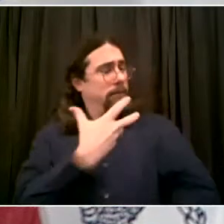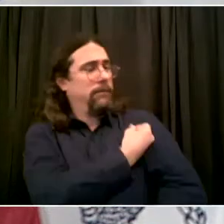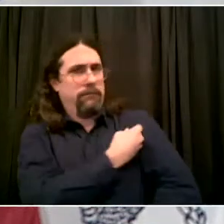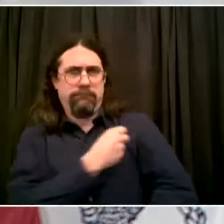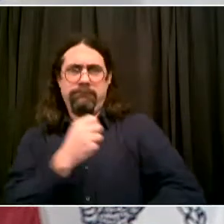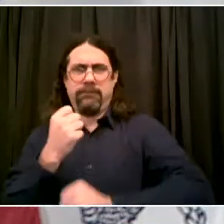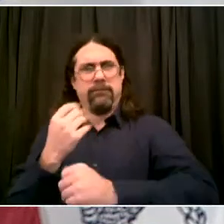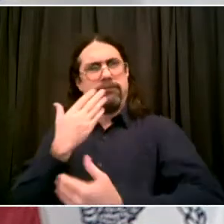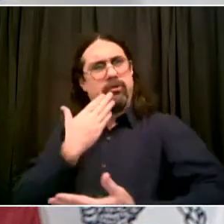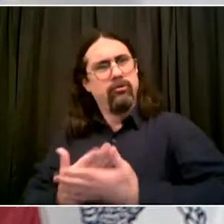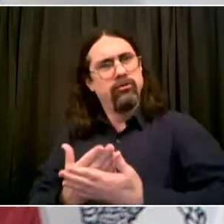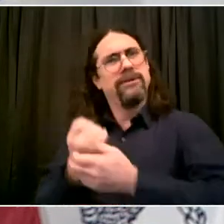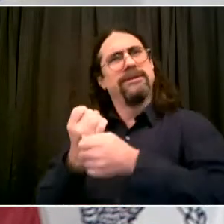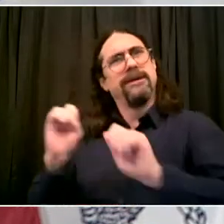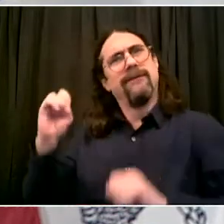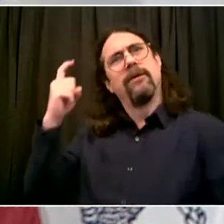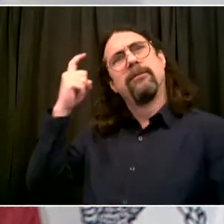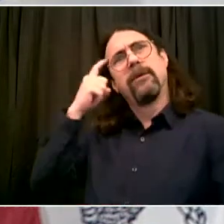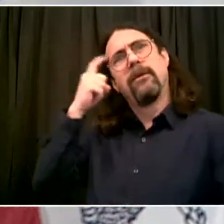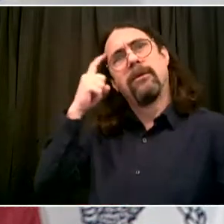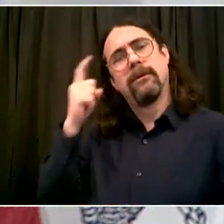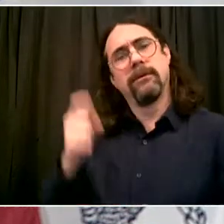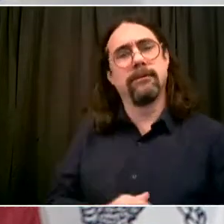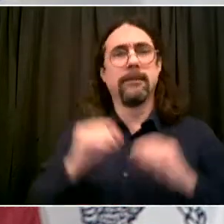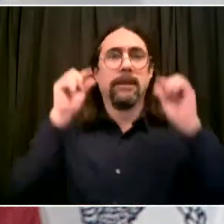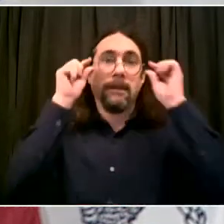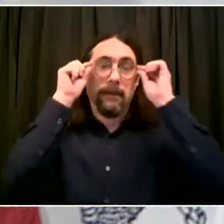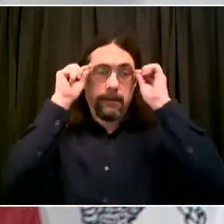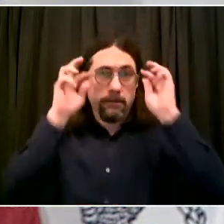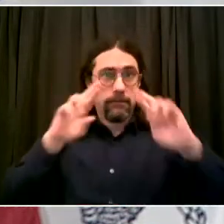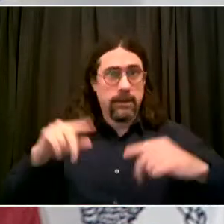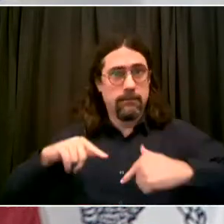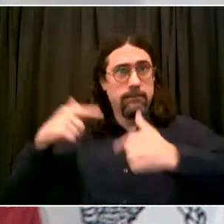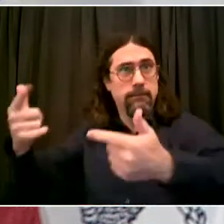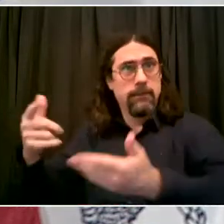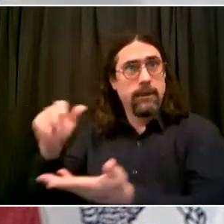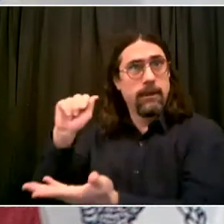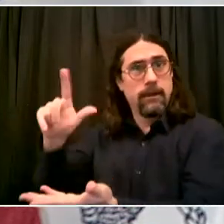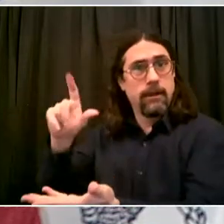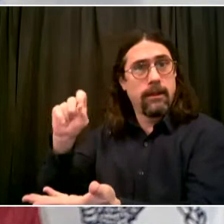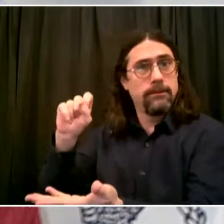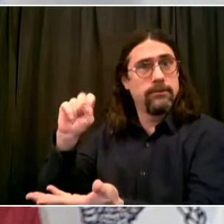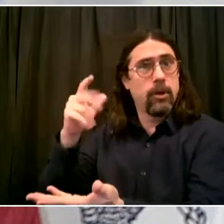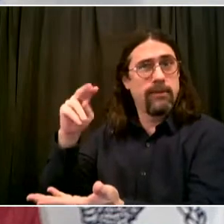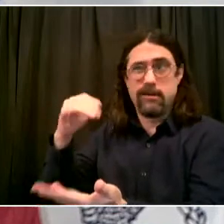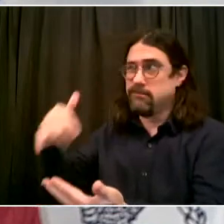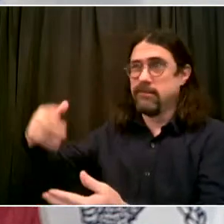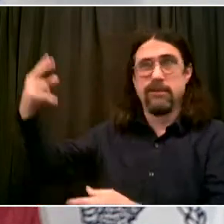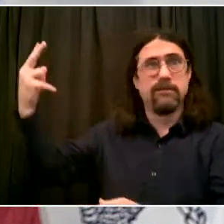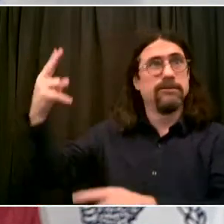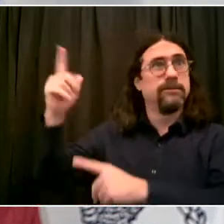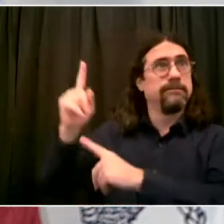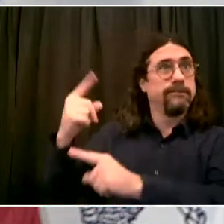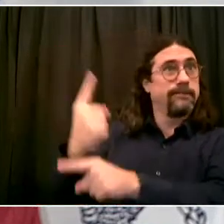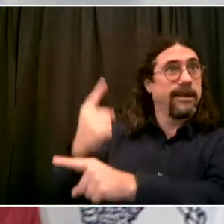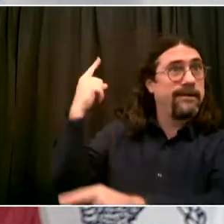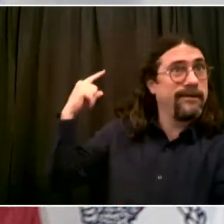ALTKKING ABOUT THE EXPERIENCE. EVRERERNDE